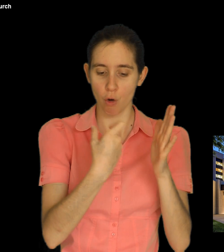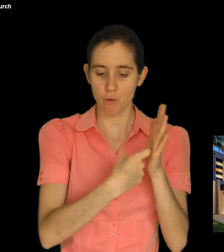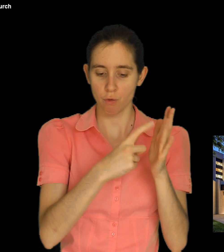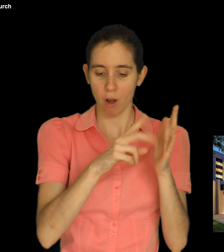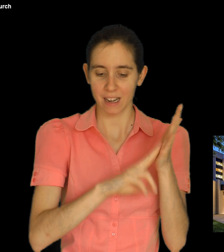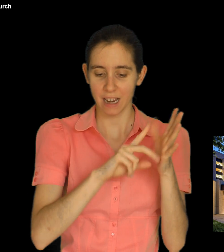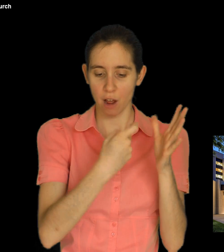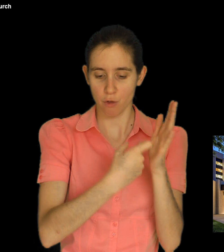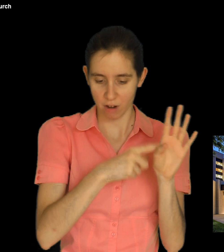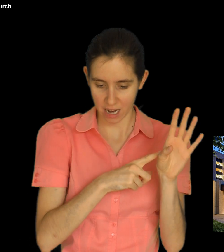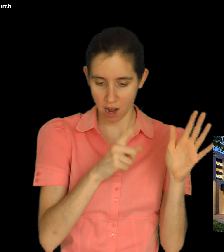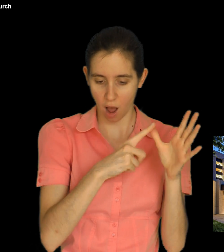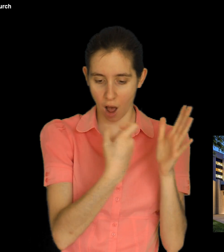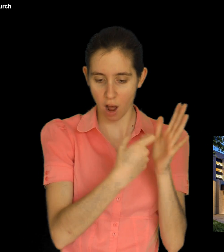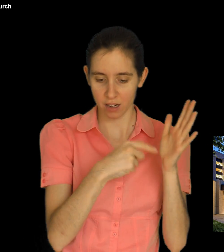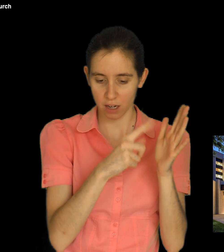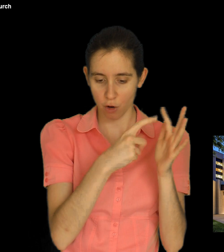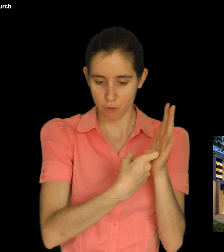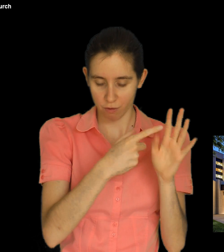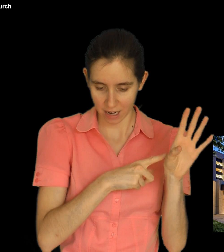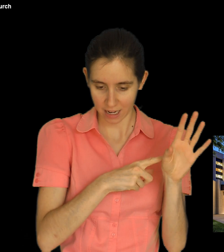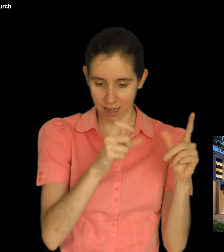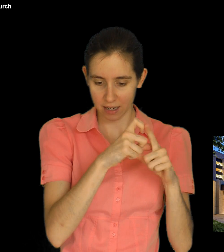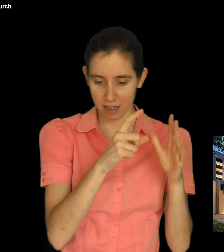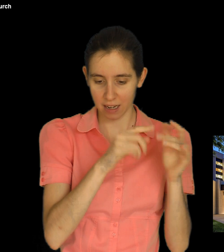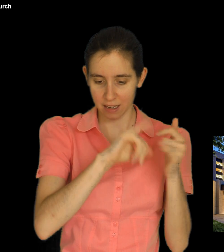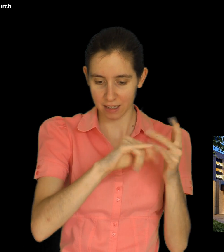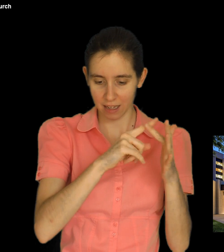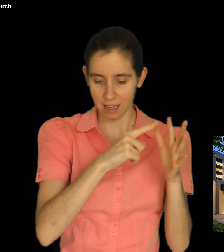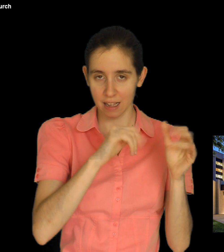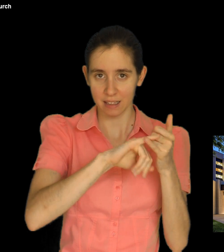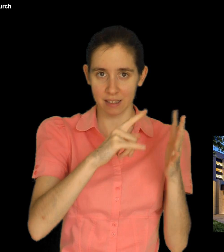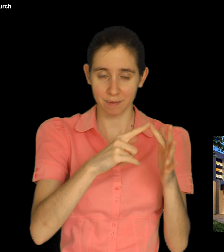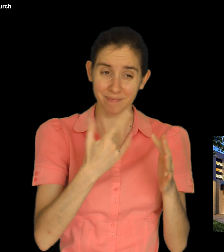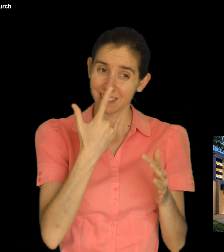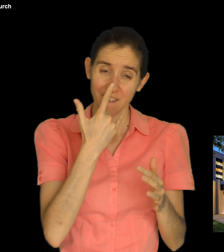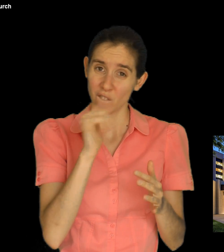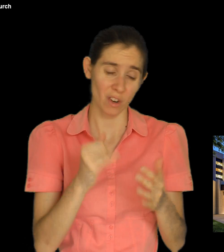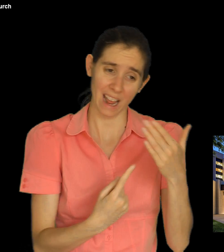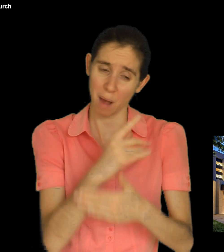Unfortunately, this sad story is far too common. Even more frightening is the fact